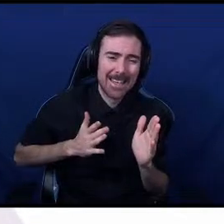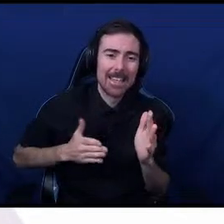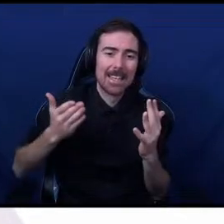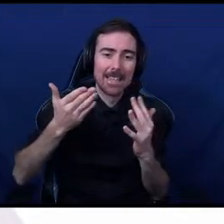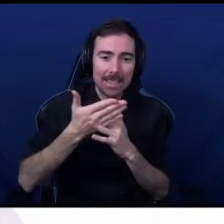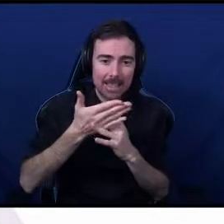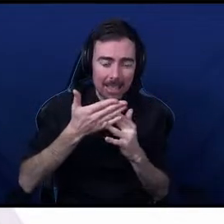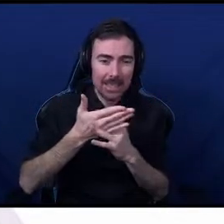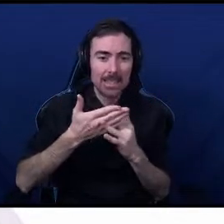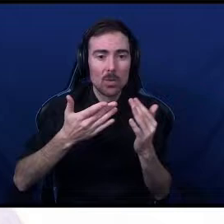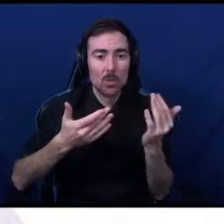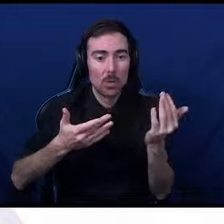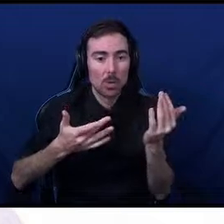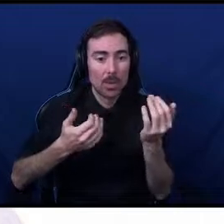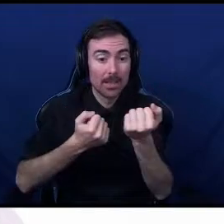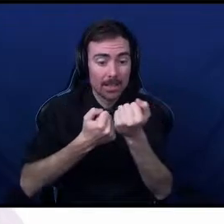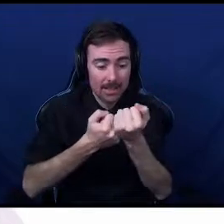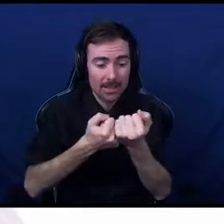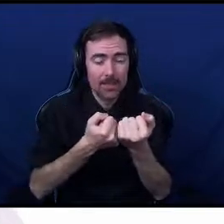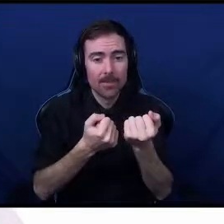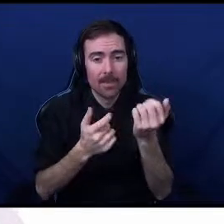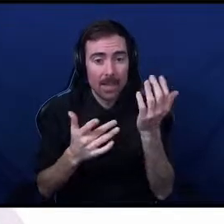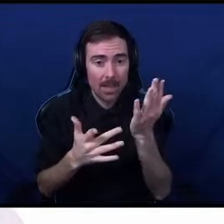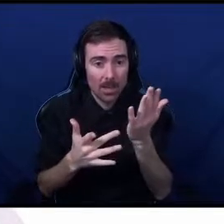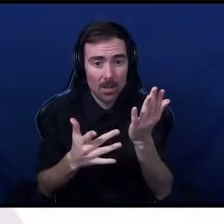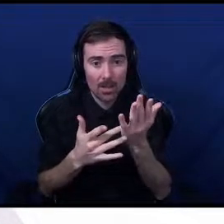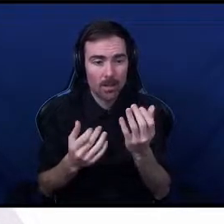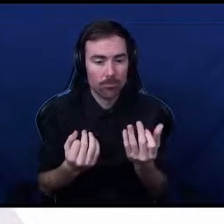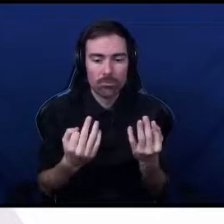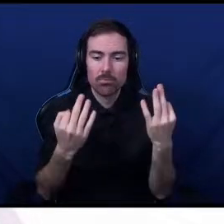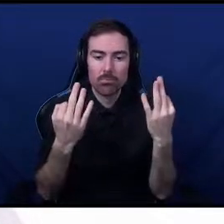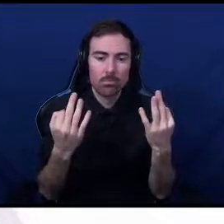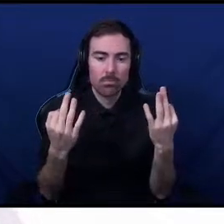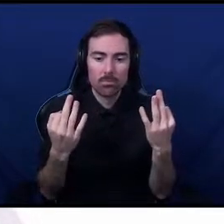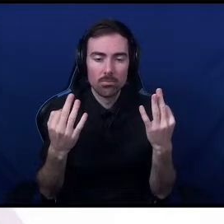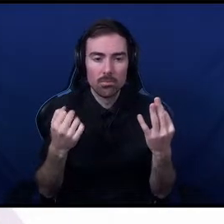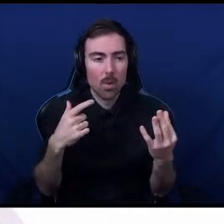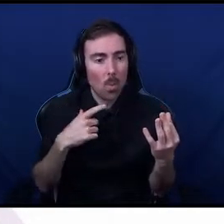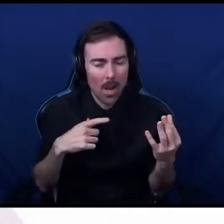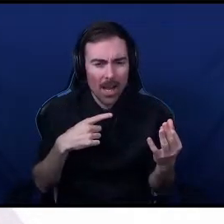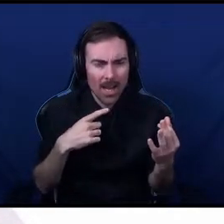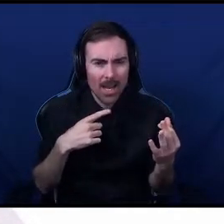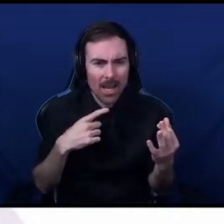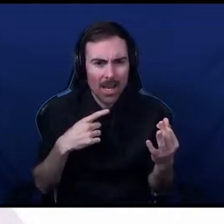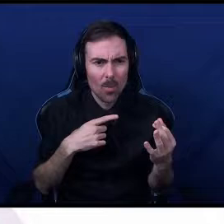Why are we in this situation, we've got to reframe some of our thinking about this. And so that's why I'm excited to have